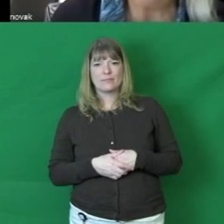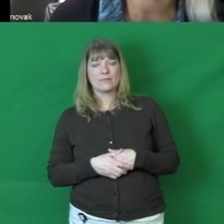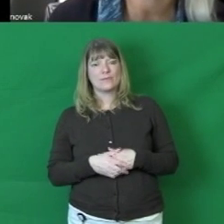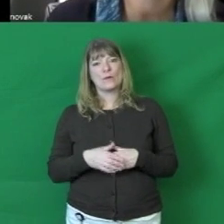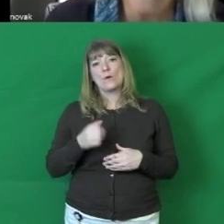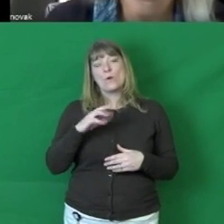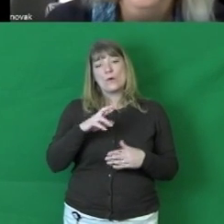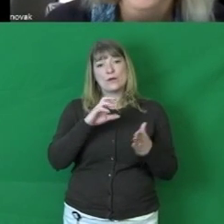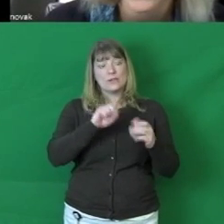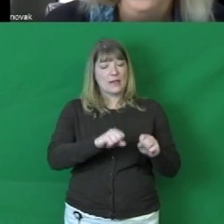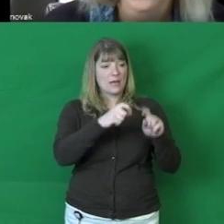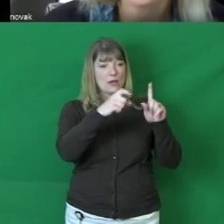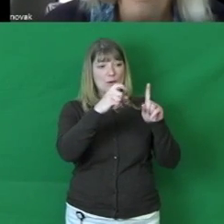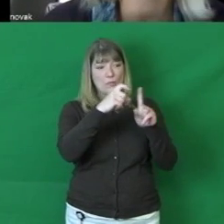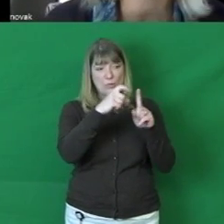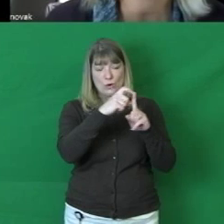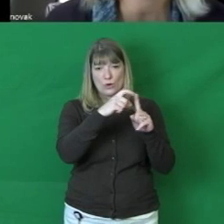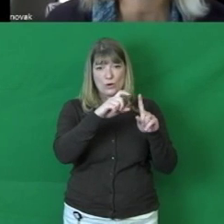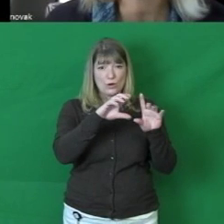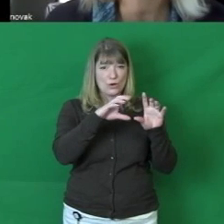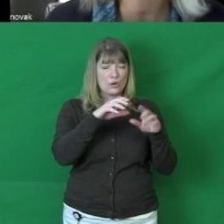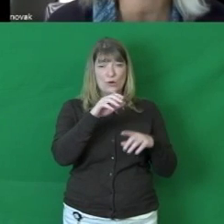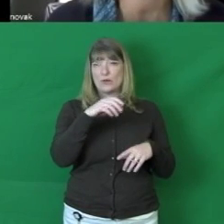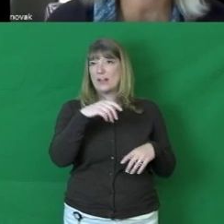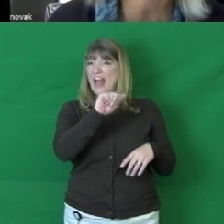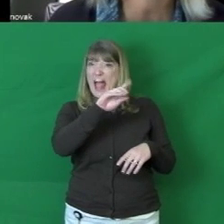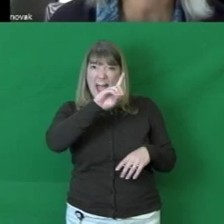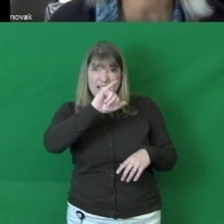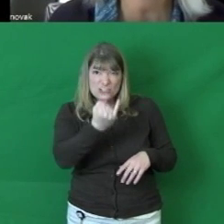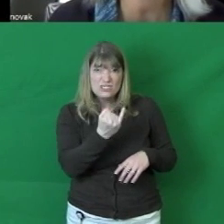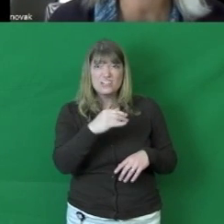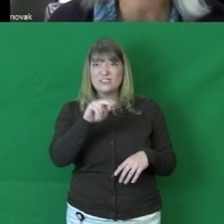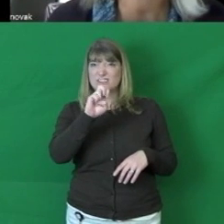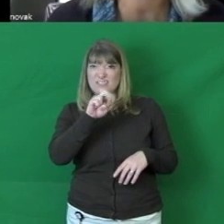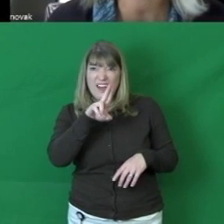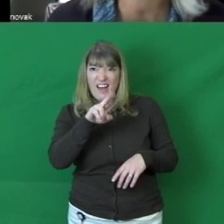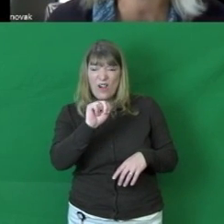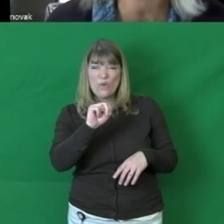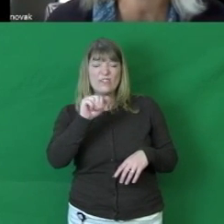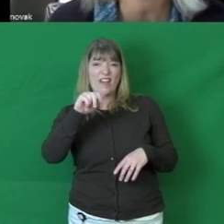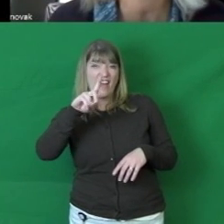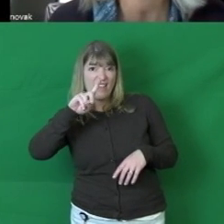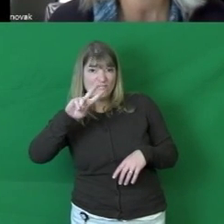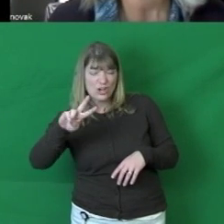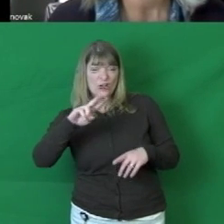You can ask them to substitute words within the same class, different adjectives, nouns, adverbs.